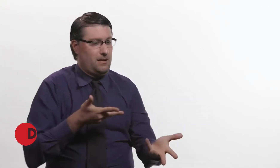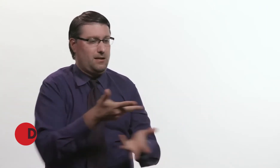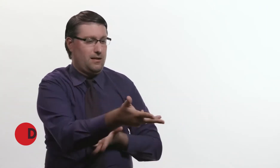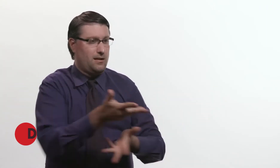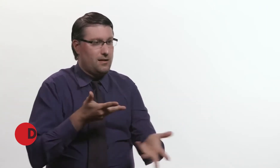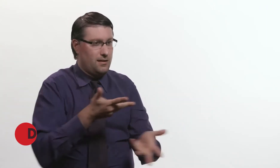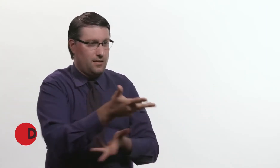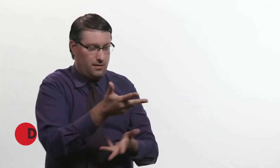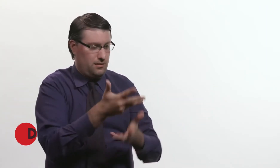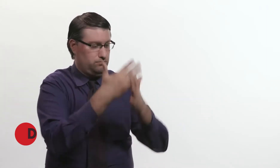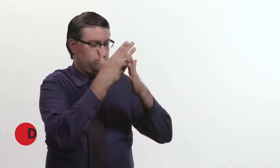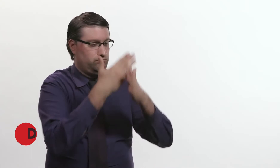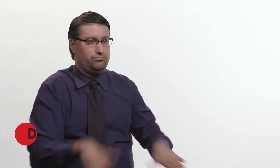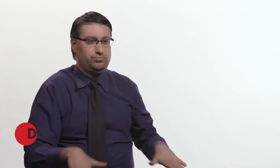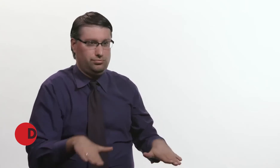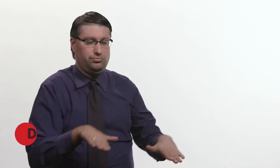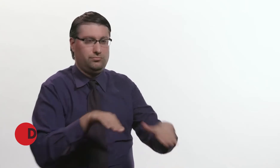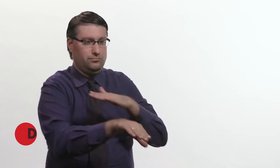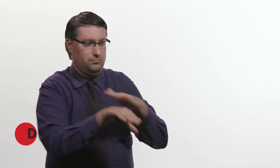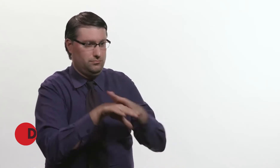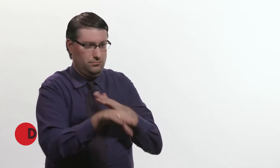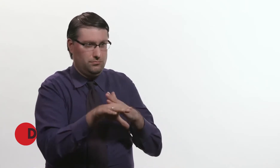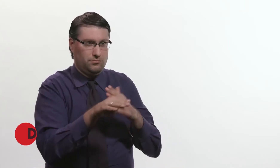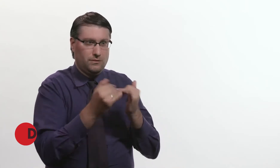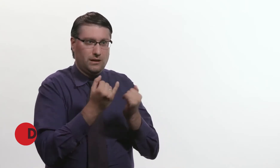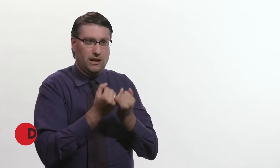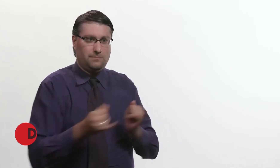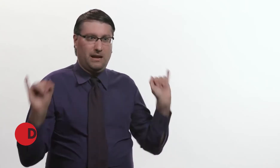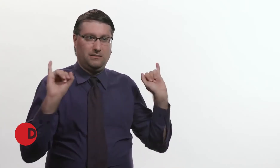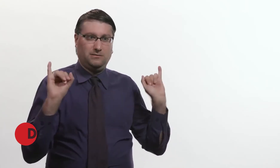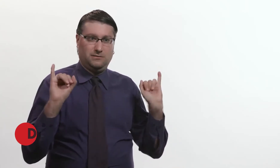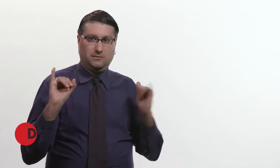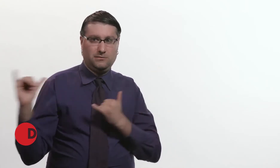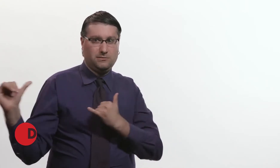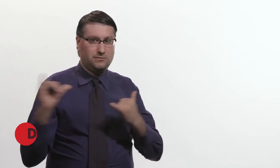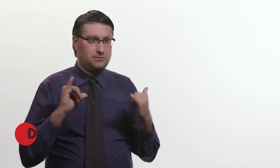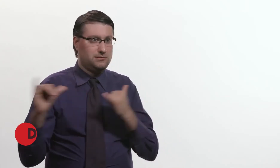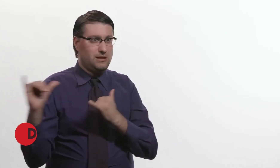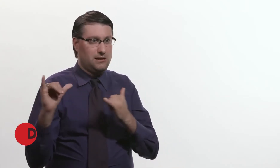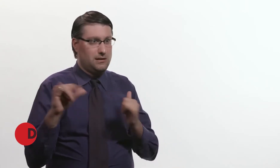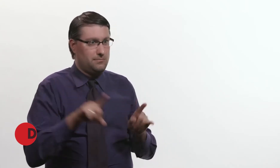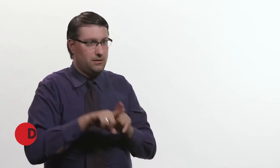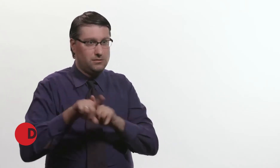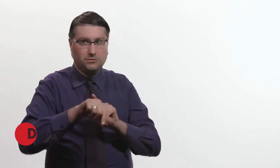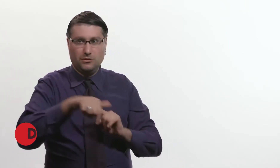is able to overcome communication obstacles... accessibility and independence putting the Deaf voter